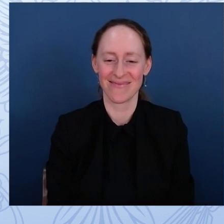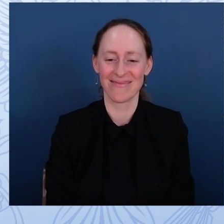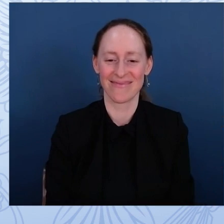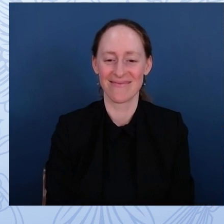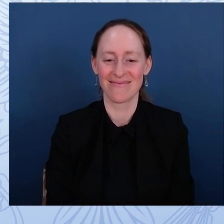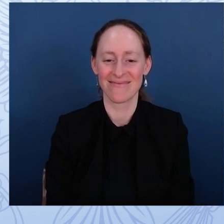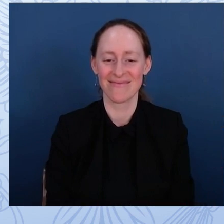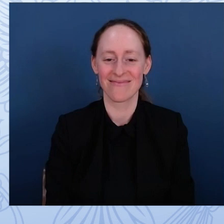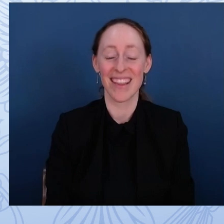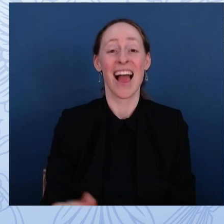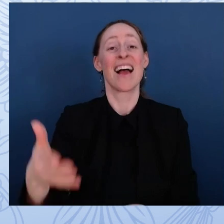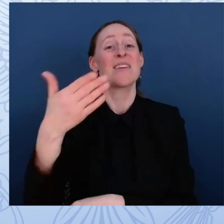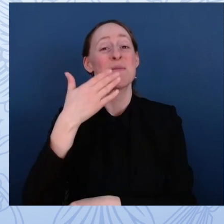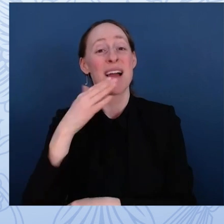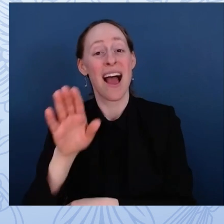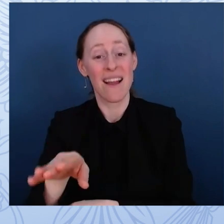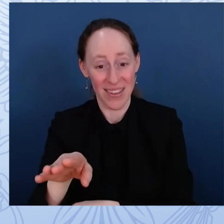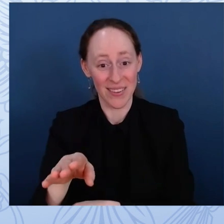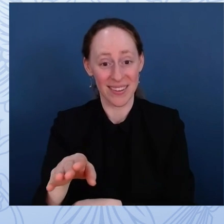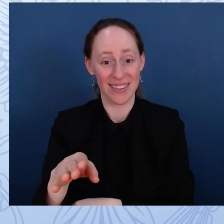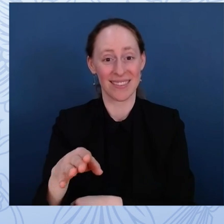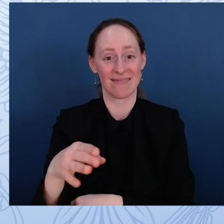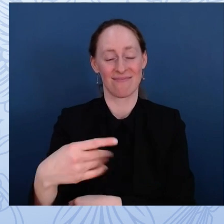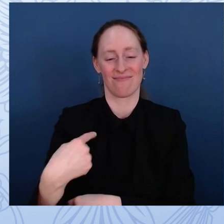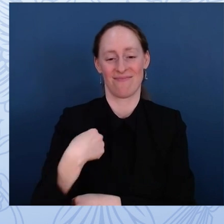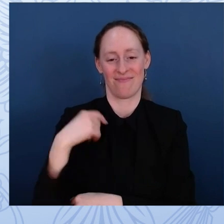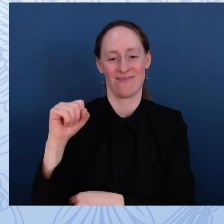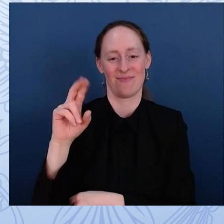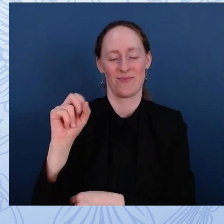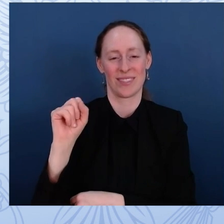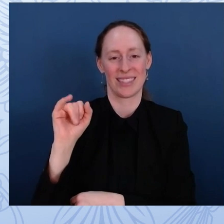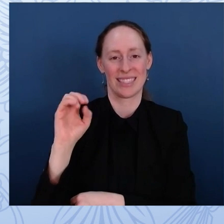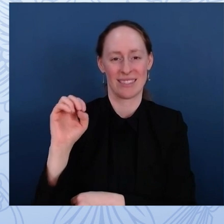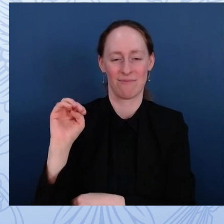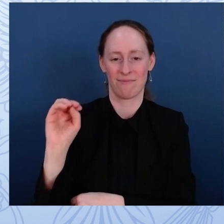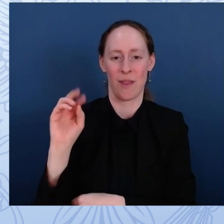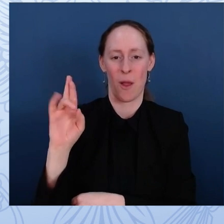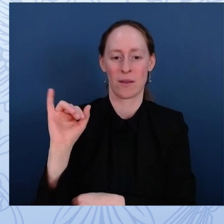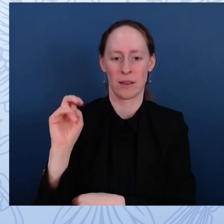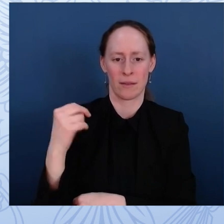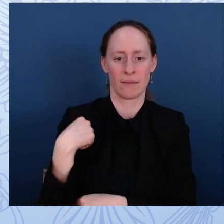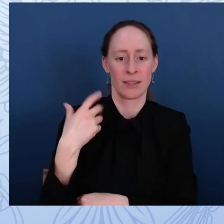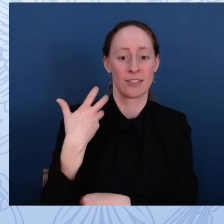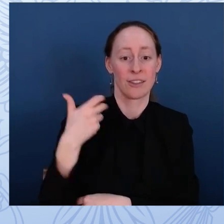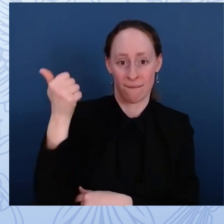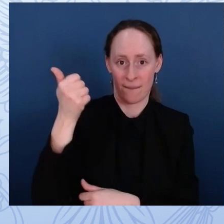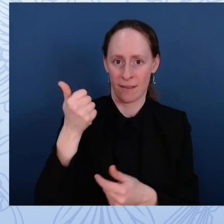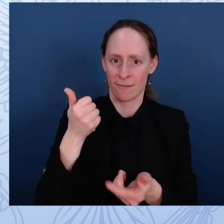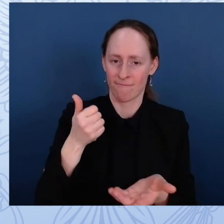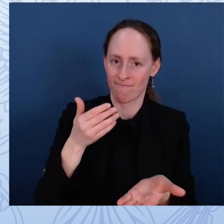I'm Susie Morrison, I'm an executive pastry chef and very excited to stand here before you today